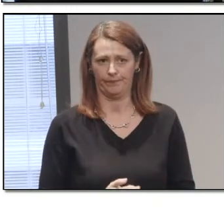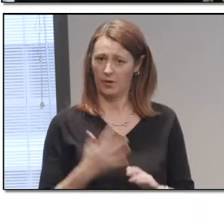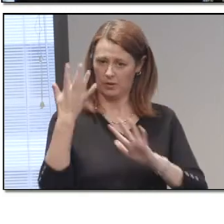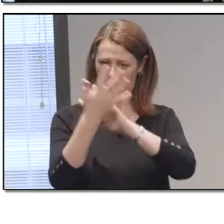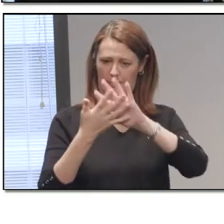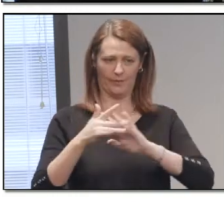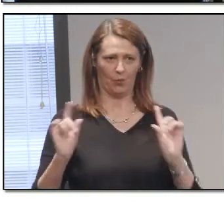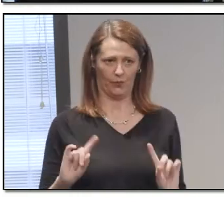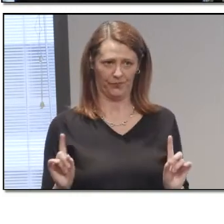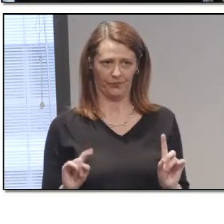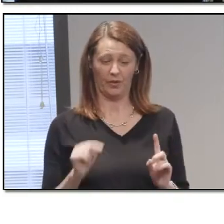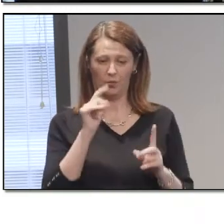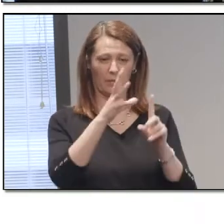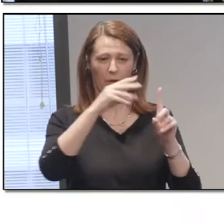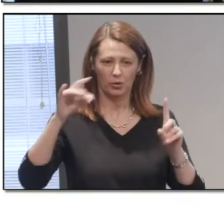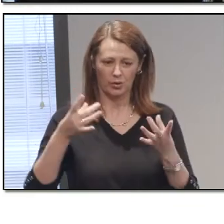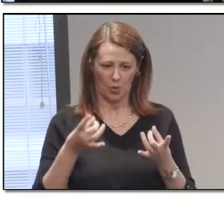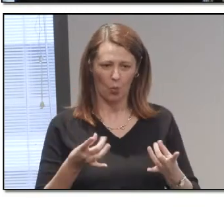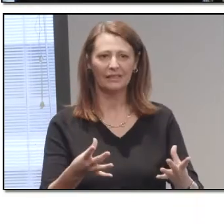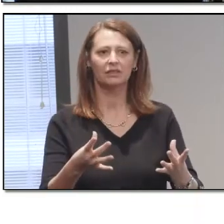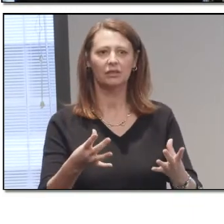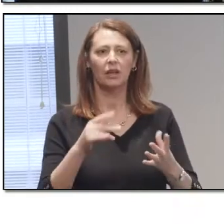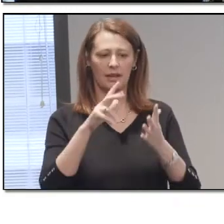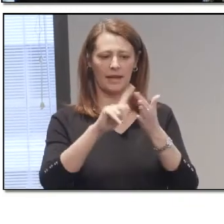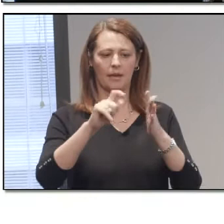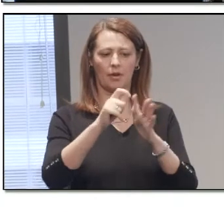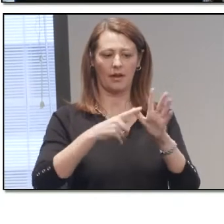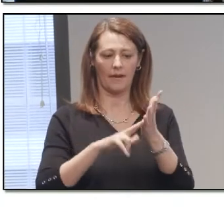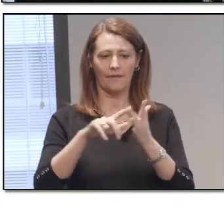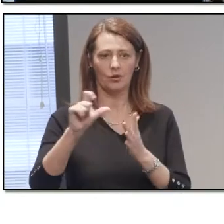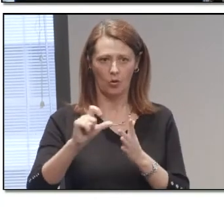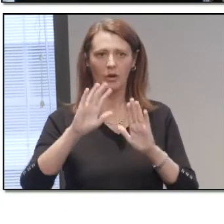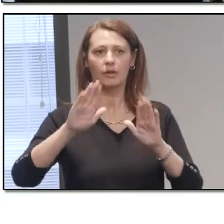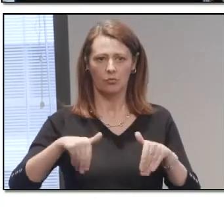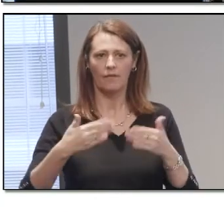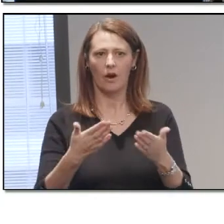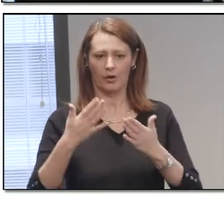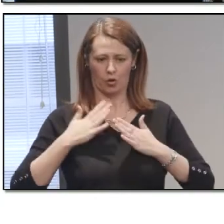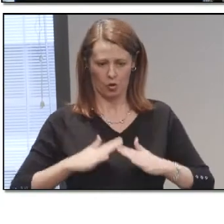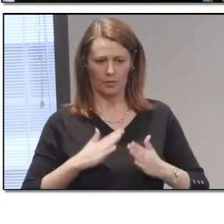in the context of pollution and waste EPA Victoria is providing the human health advice